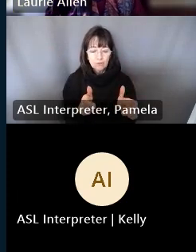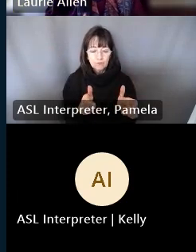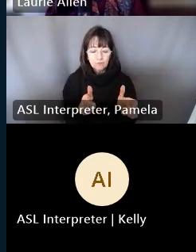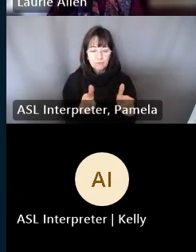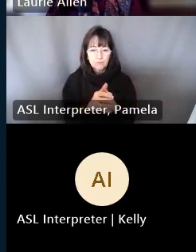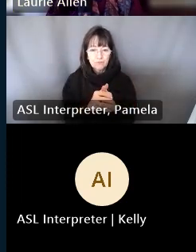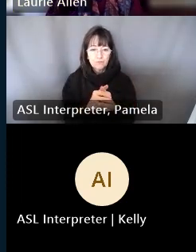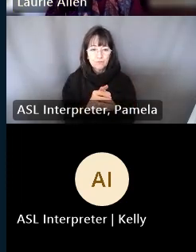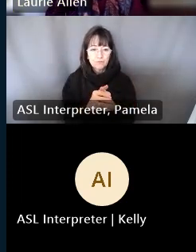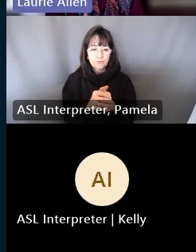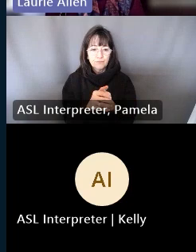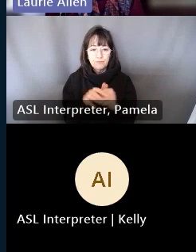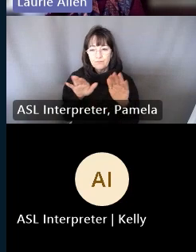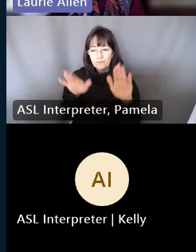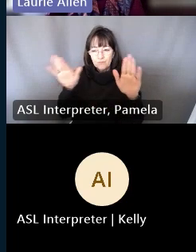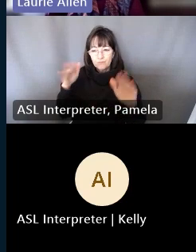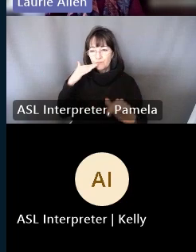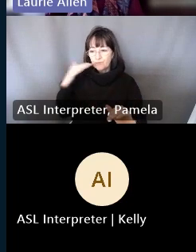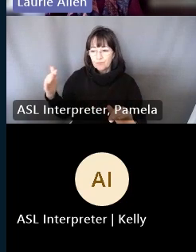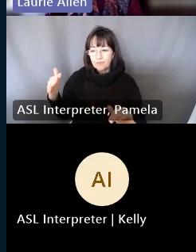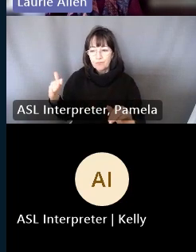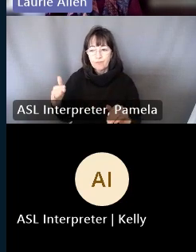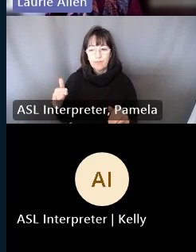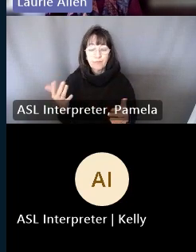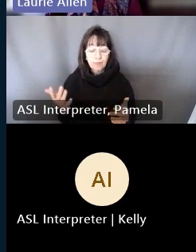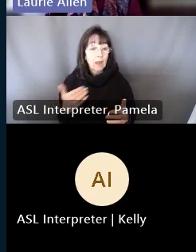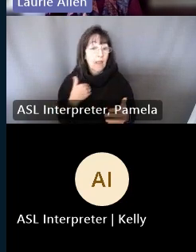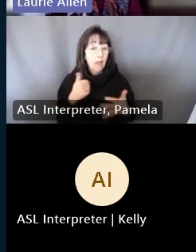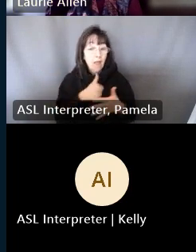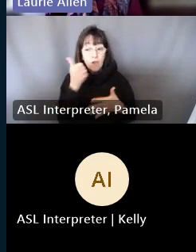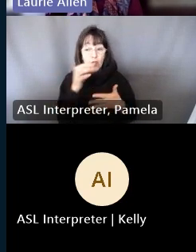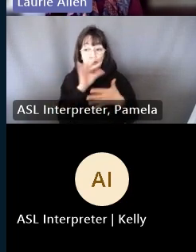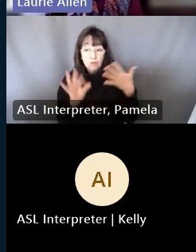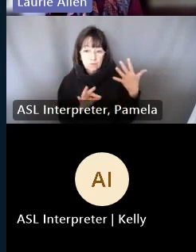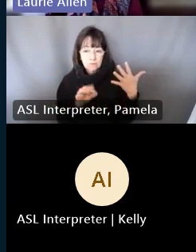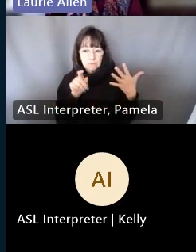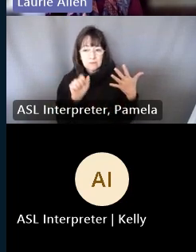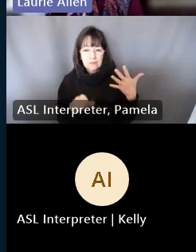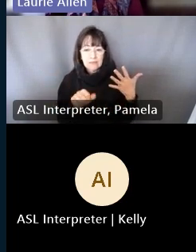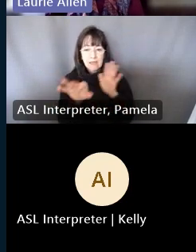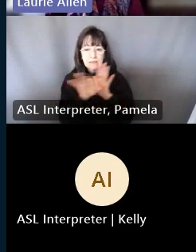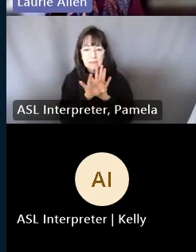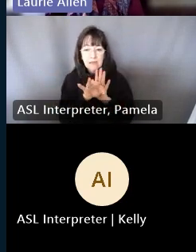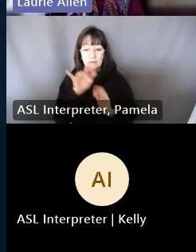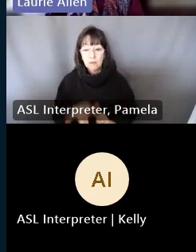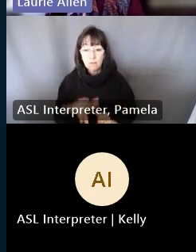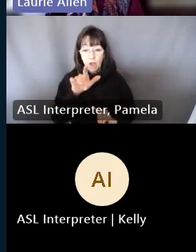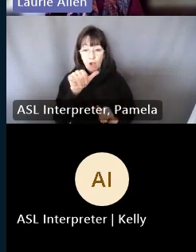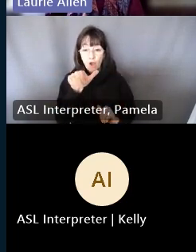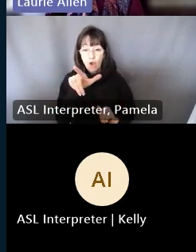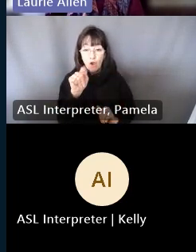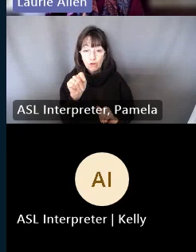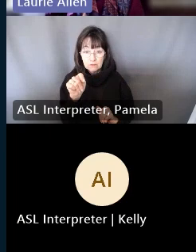Alright, great. Thanks. And alternatively you could press Alt, and that's going to put indicators